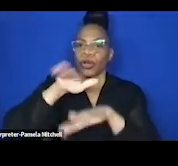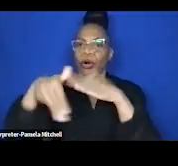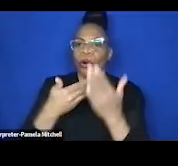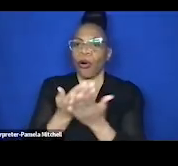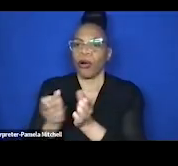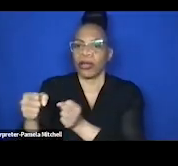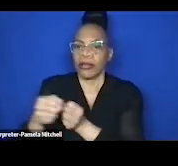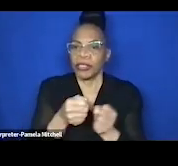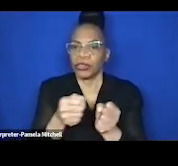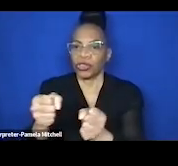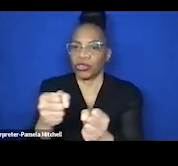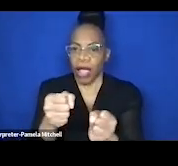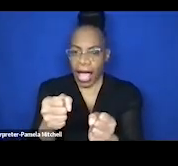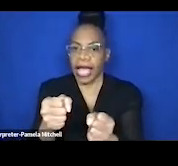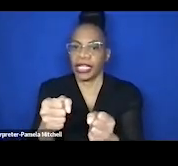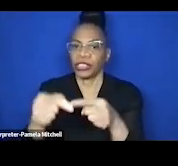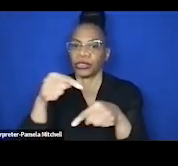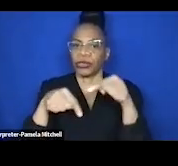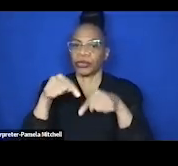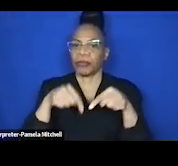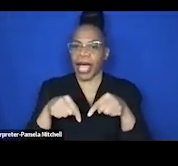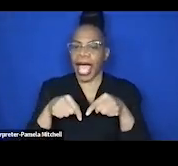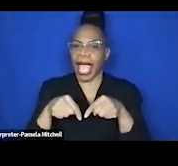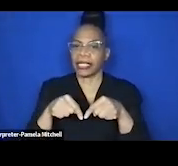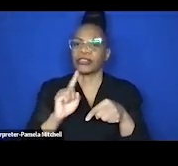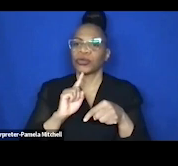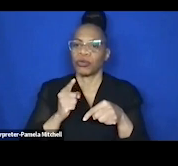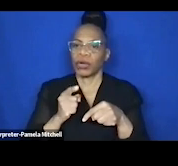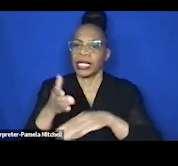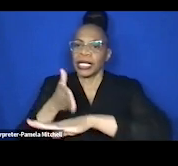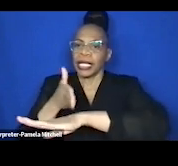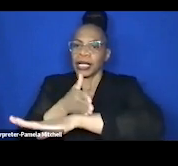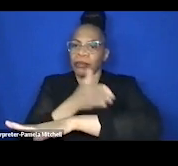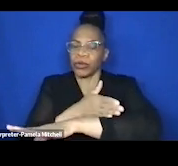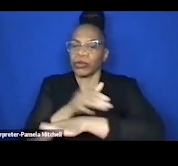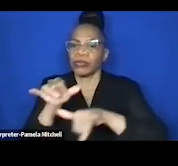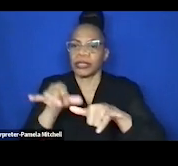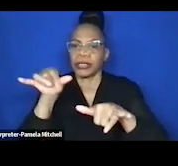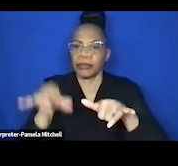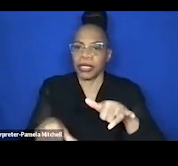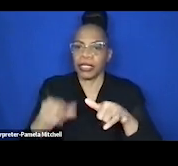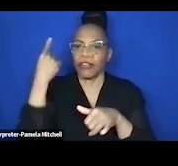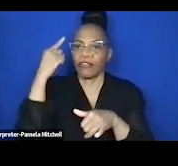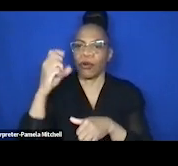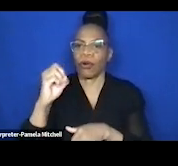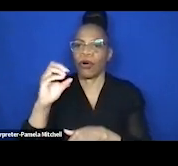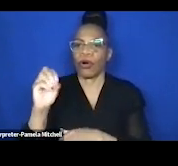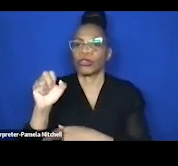to building sustainability for SOAR within this community and just further integrating SOAR kind of